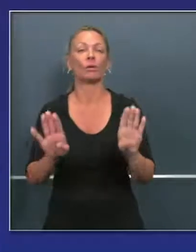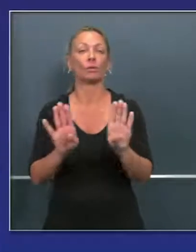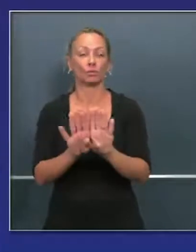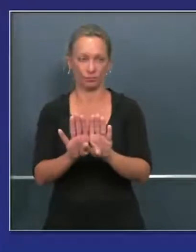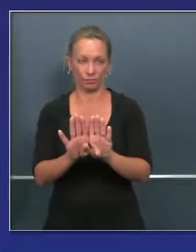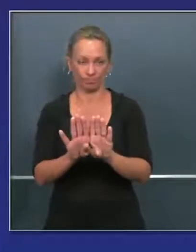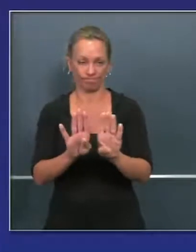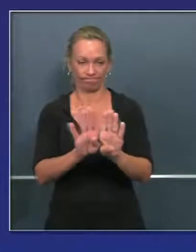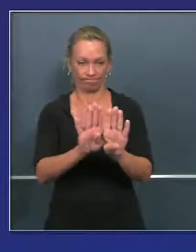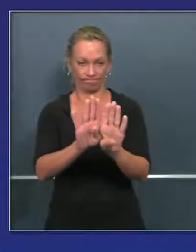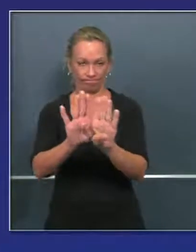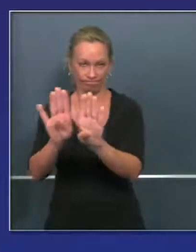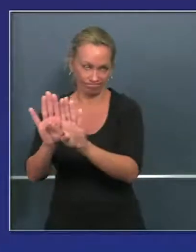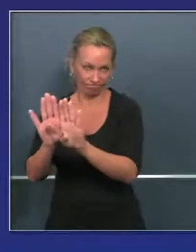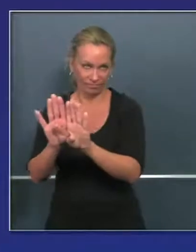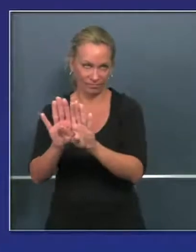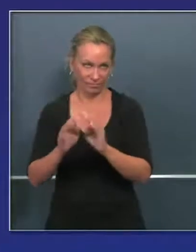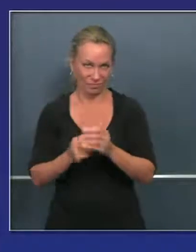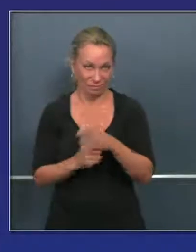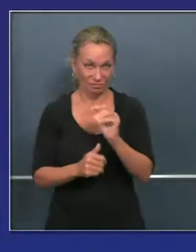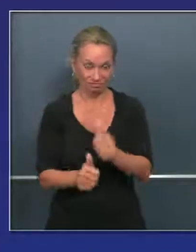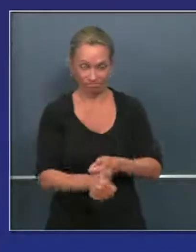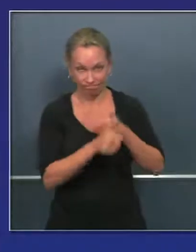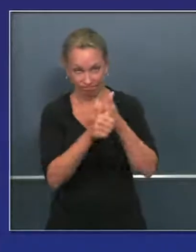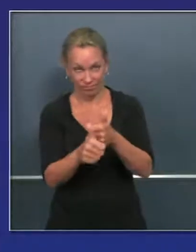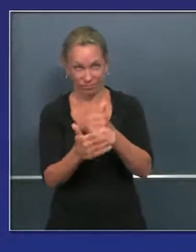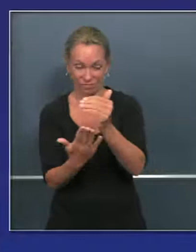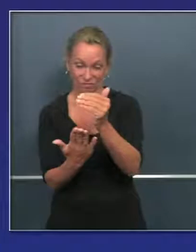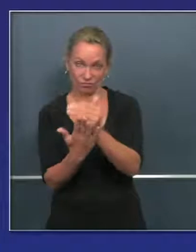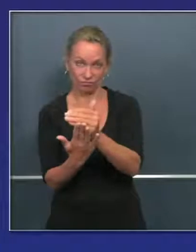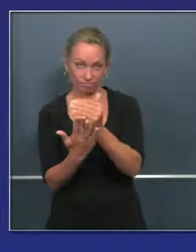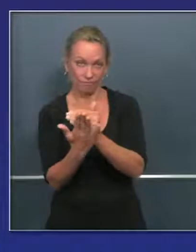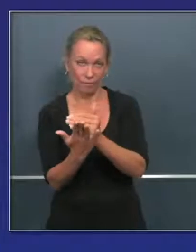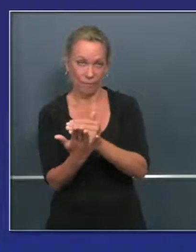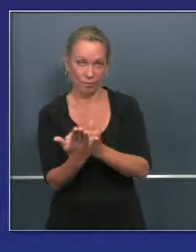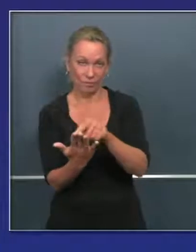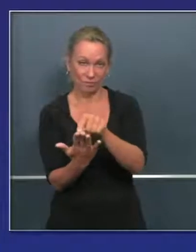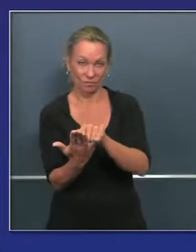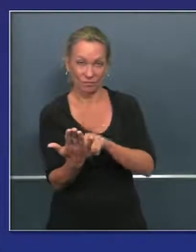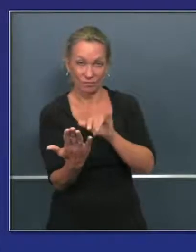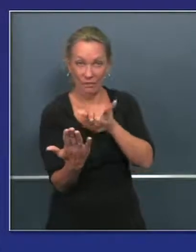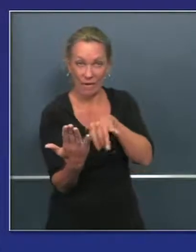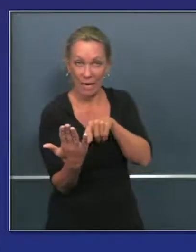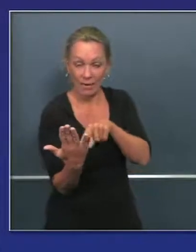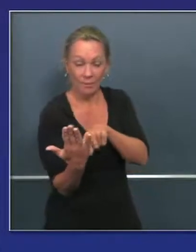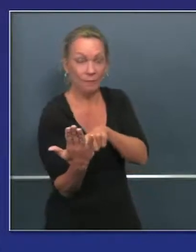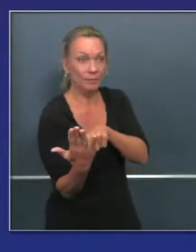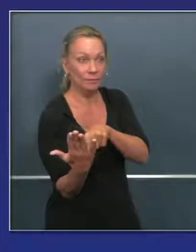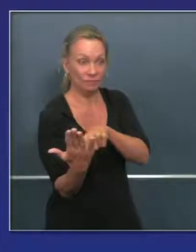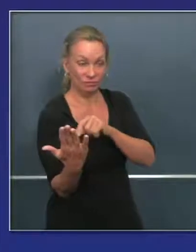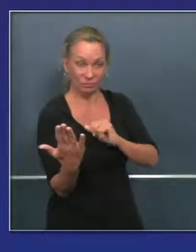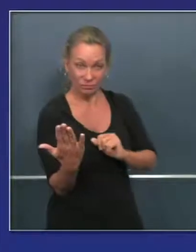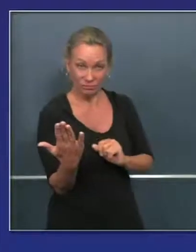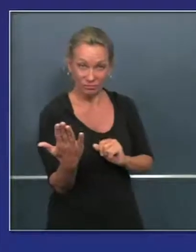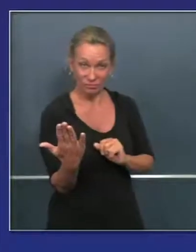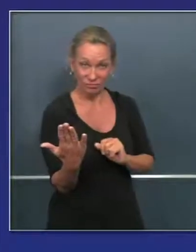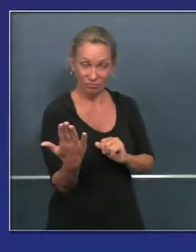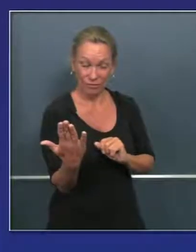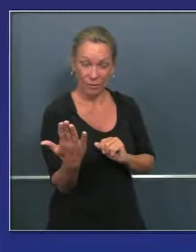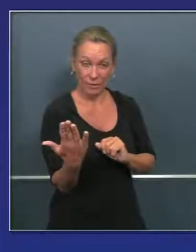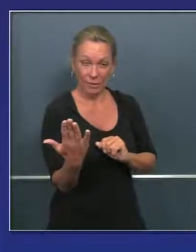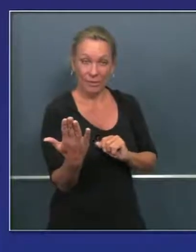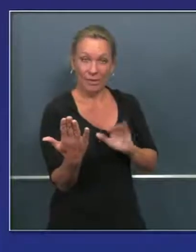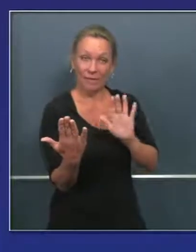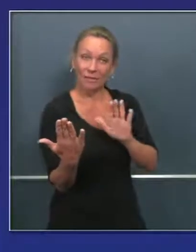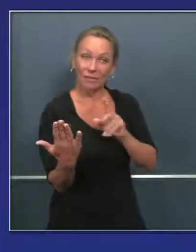days where we have seen these counties on the watch list and that becomes the criteria once